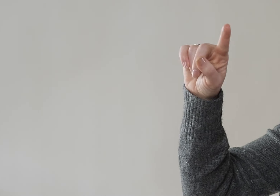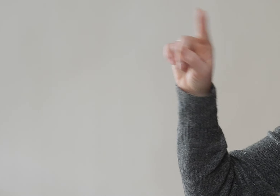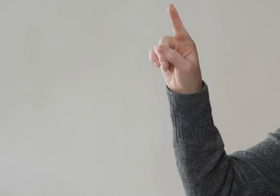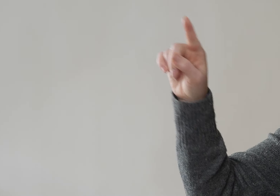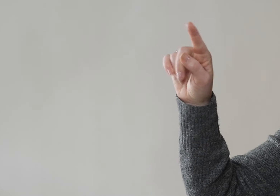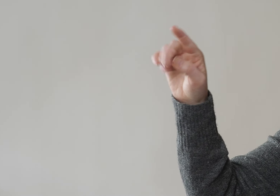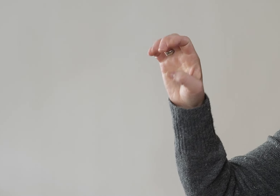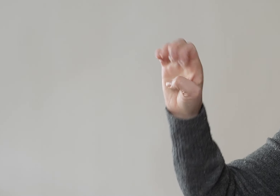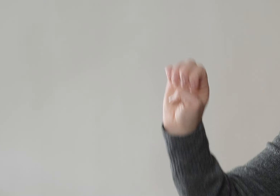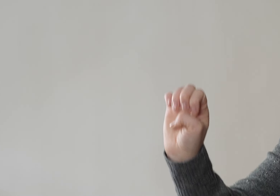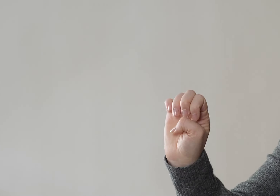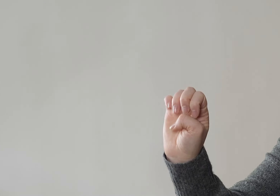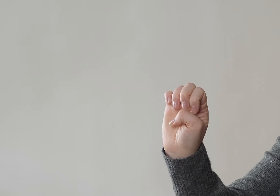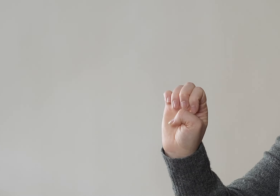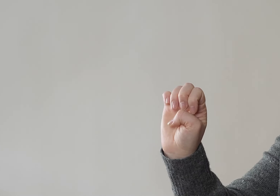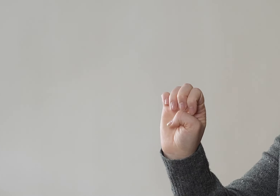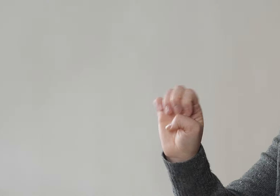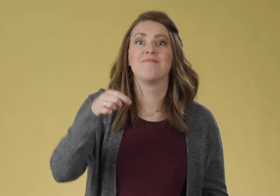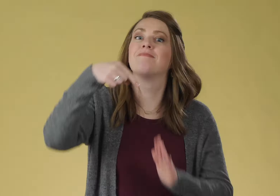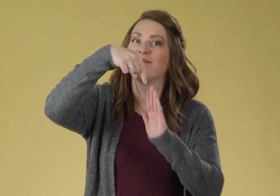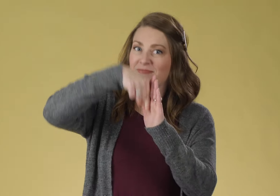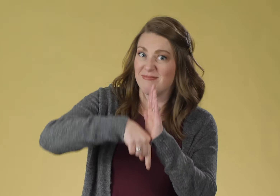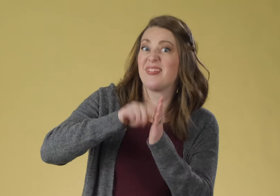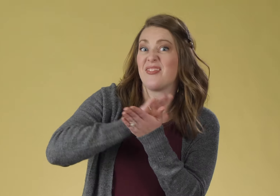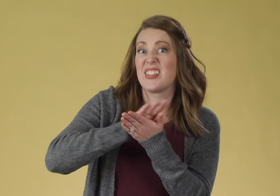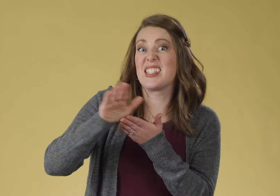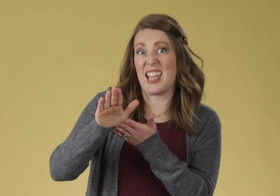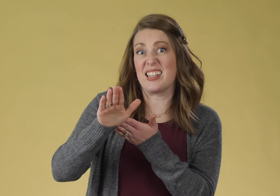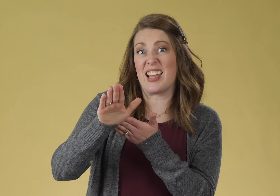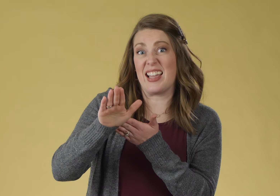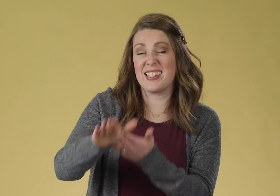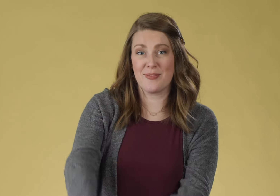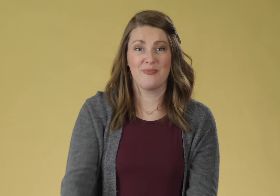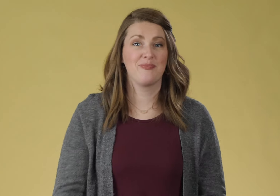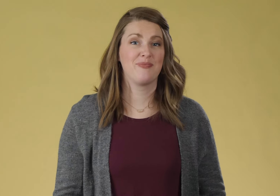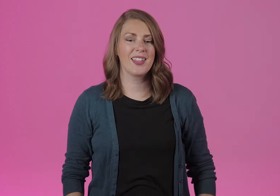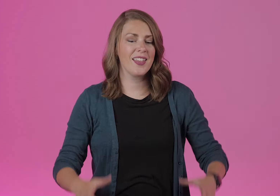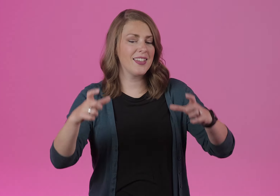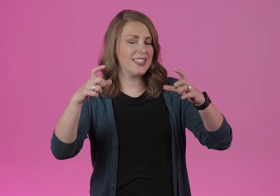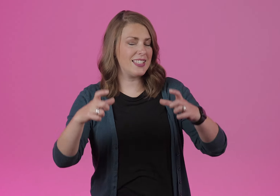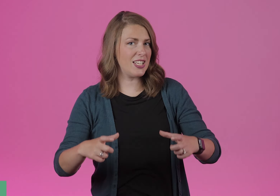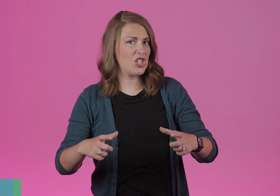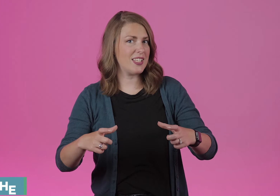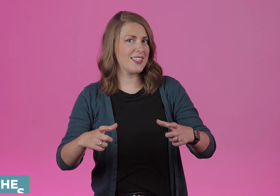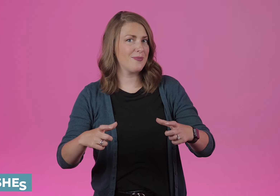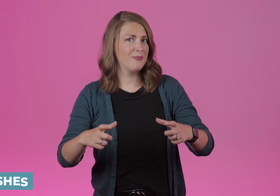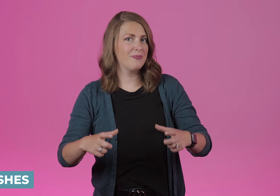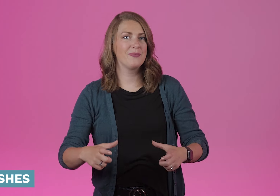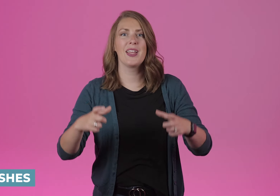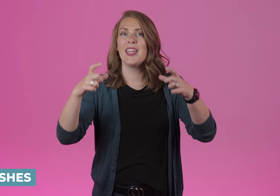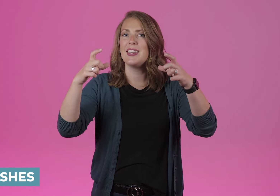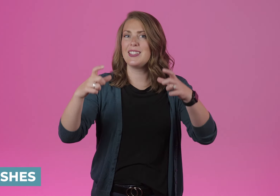sanitize. Sanitize dishes.